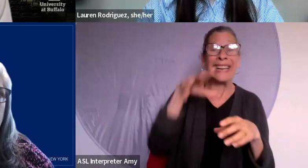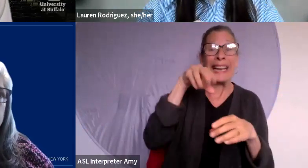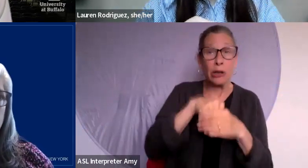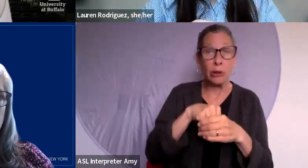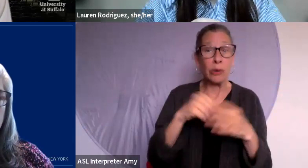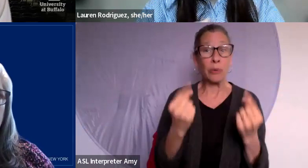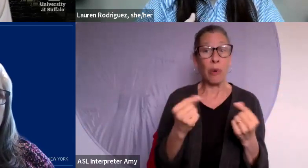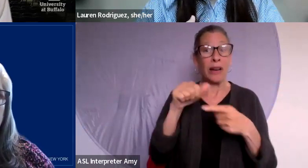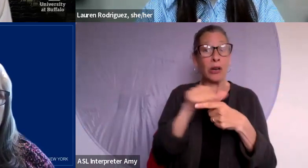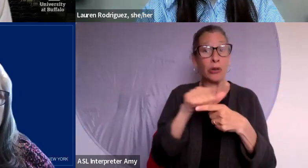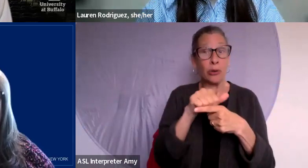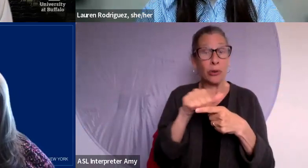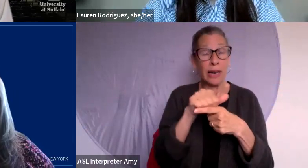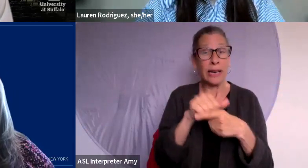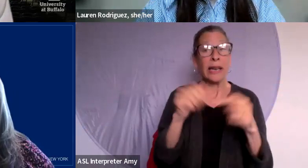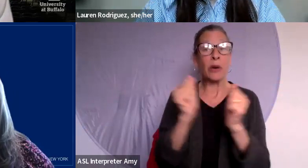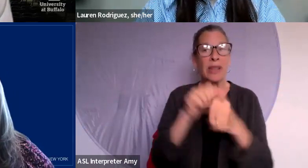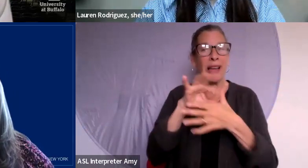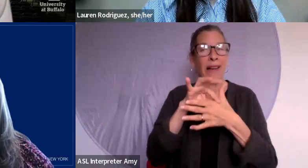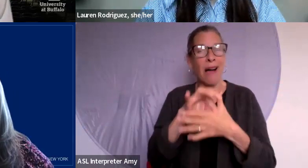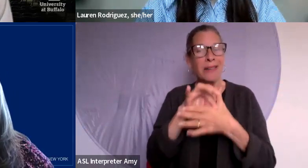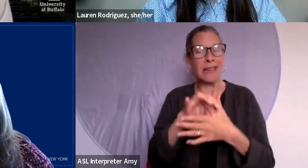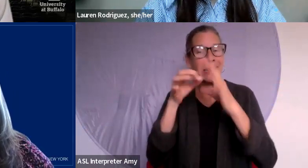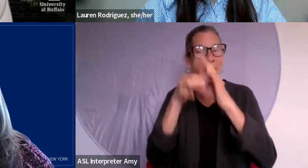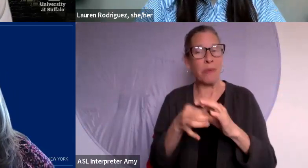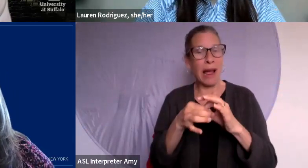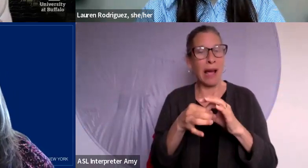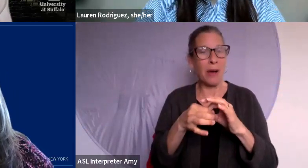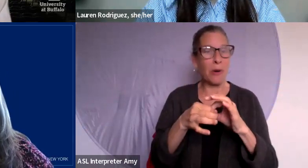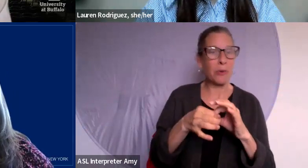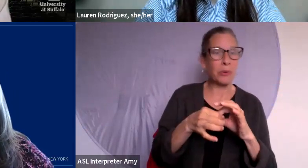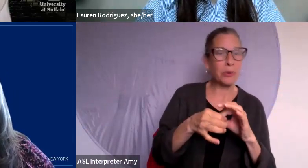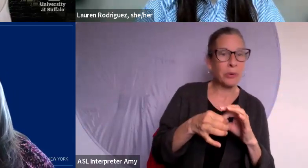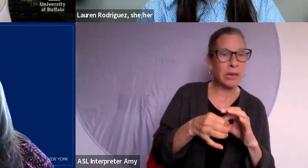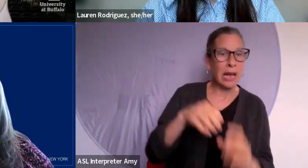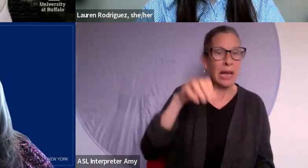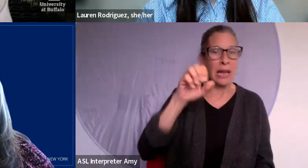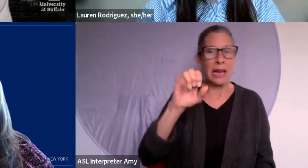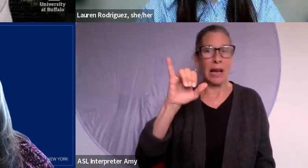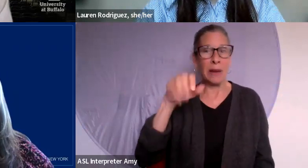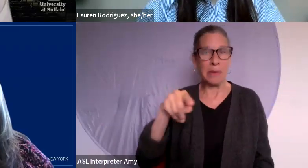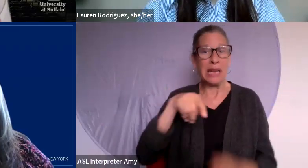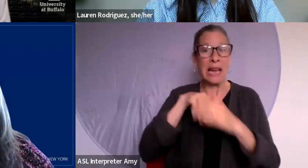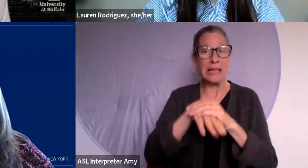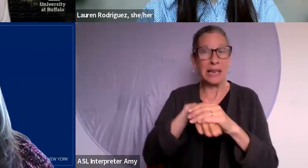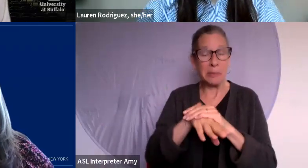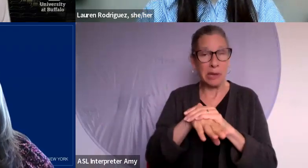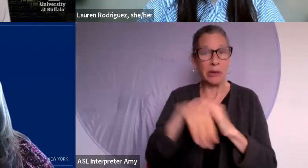training with content around EIT accessibility and universal design for learning. In fact, that was a required Universal